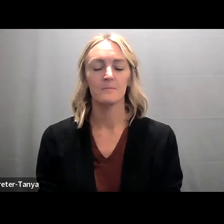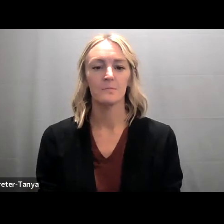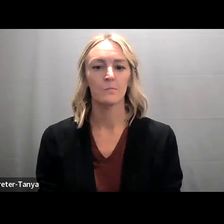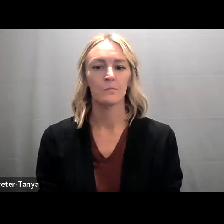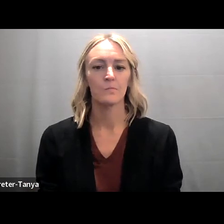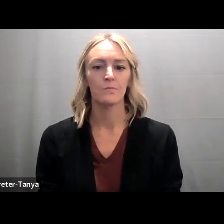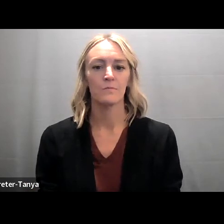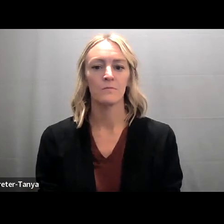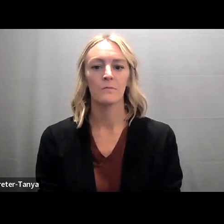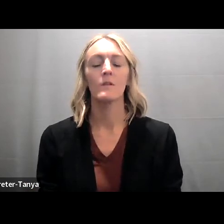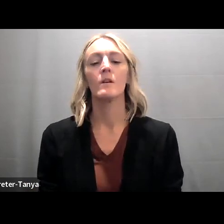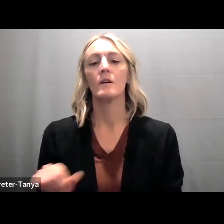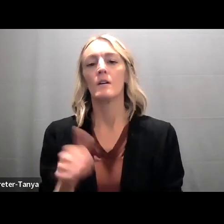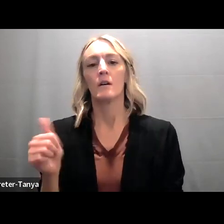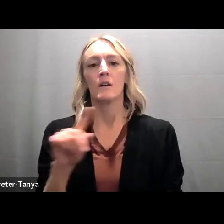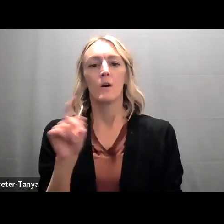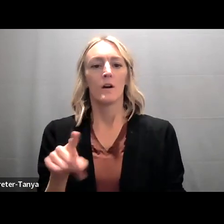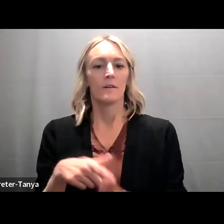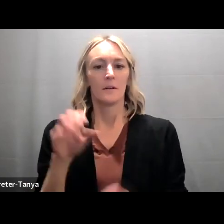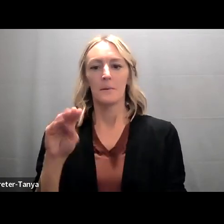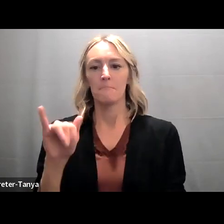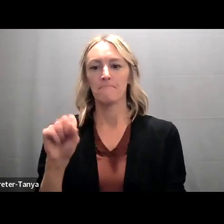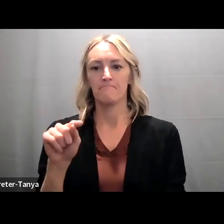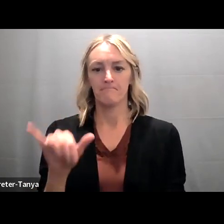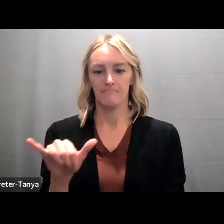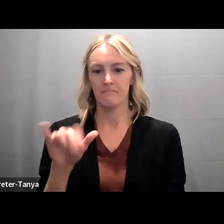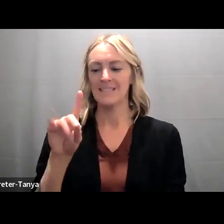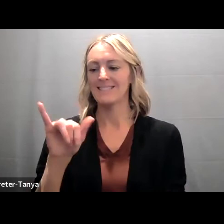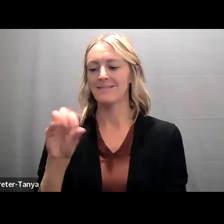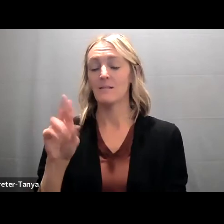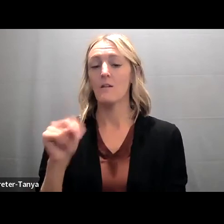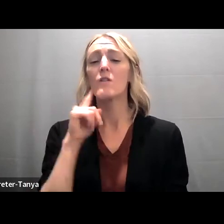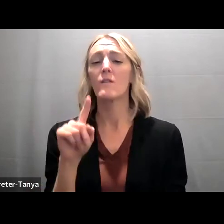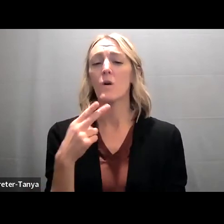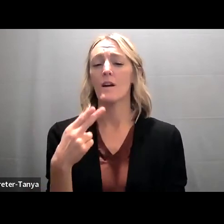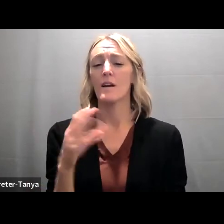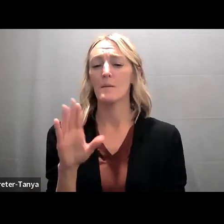Another question came in from misty, with regards to the HCBS settings rule and guardian